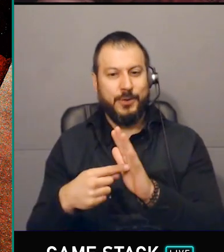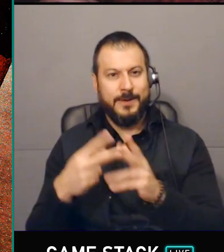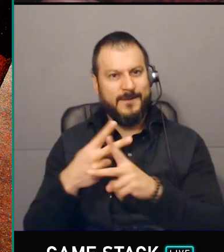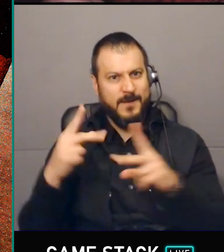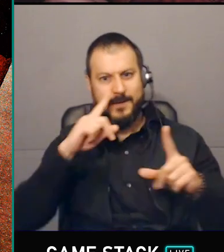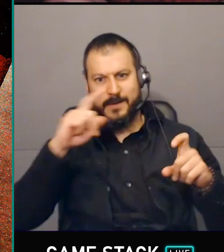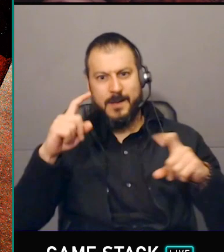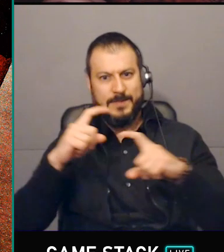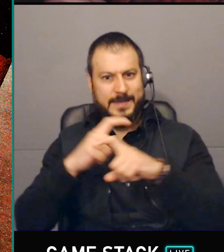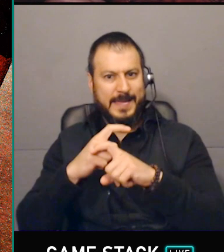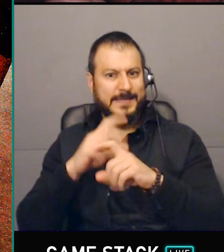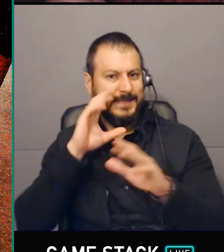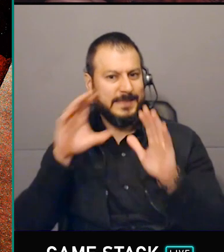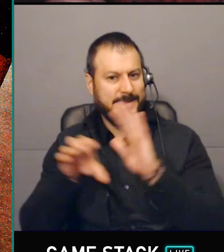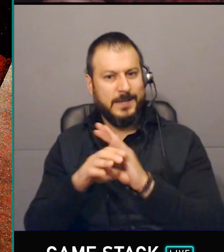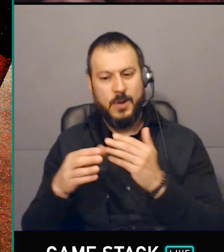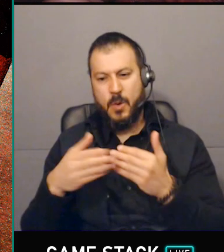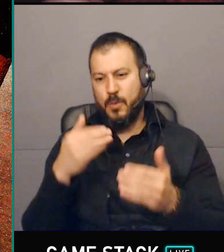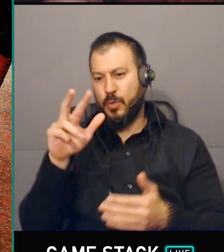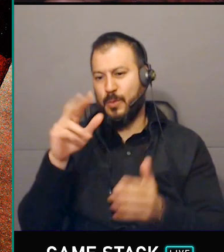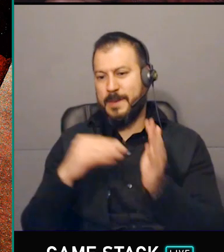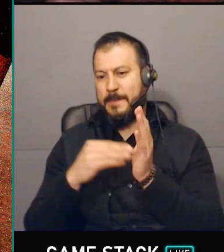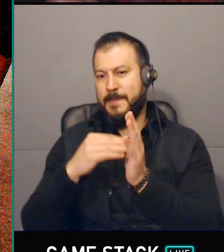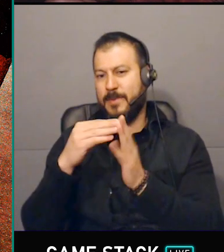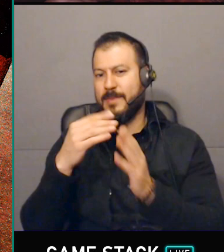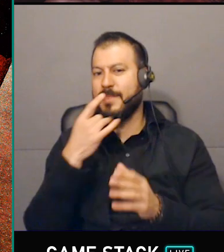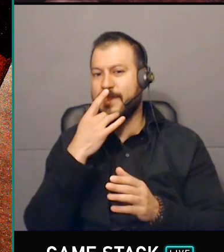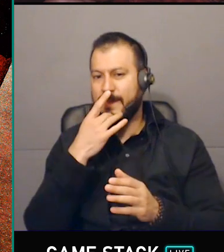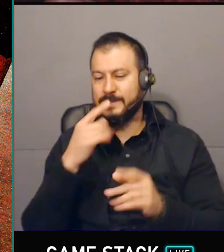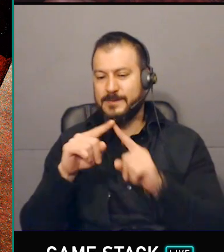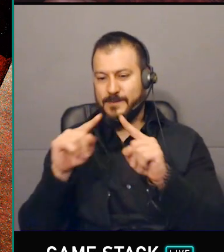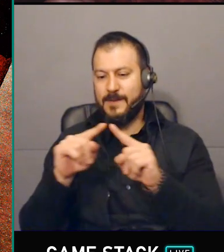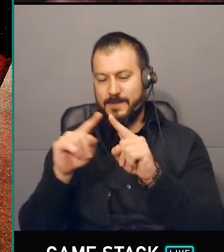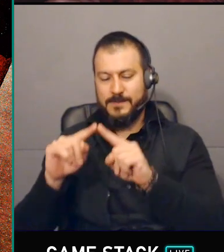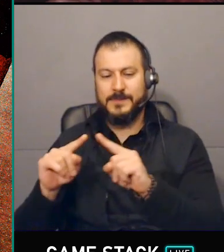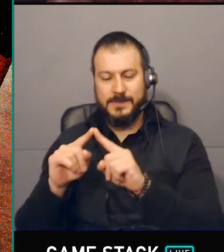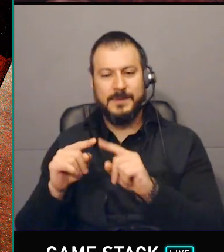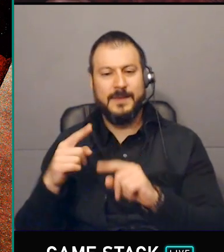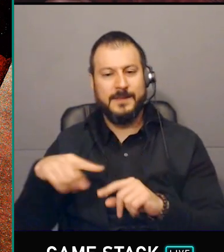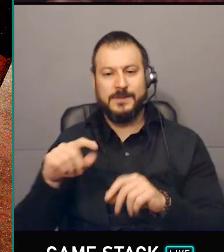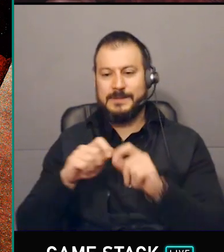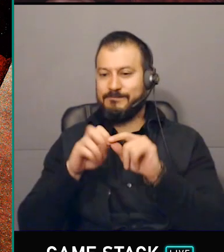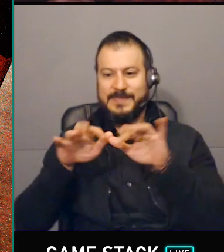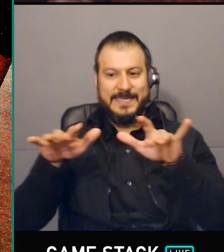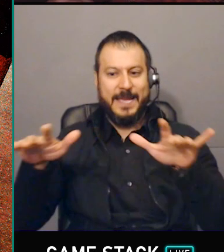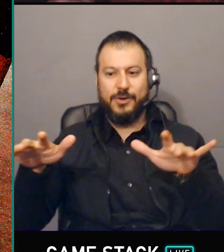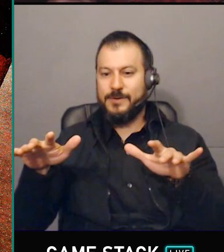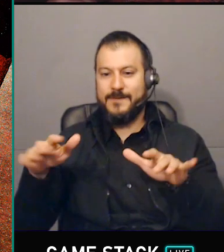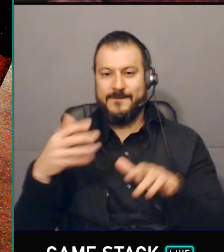very complicated scene with about 3,000,000 lights, emissive triangles, and these are scattered across 5 to 10